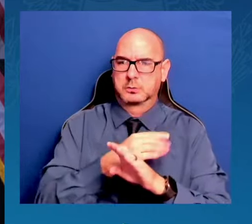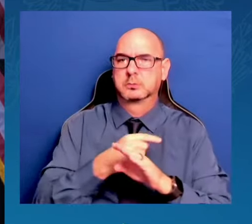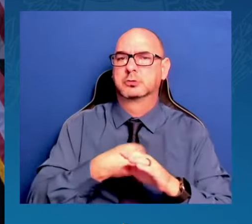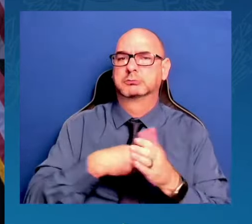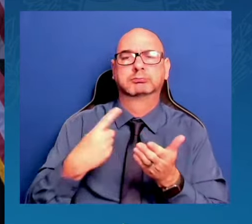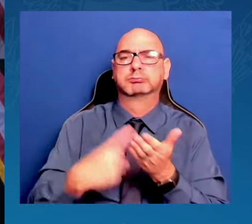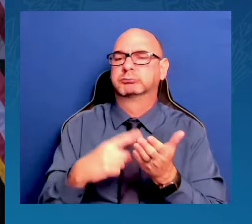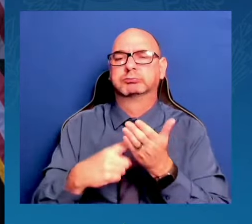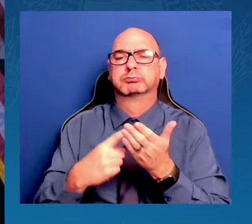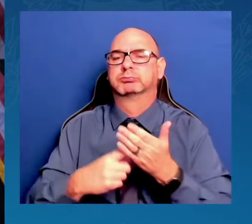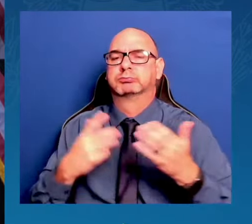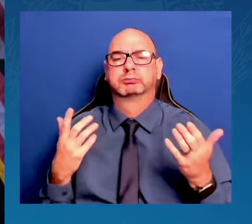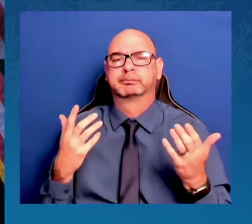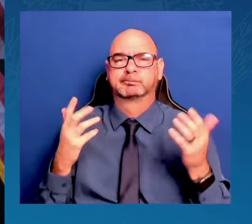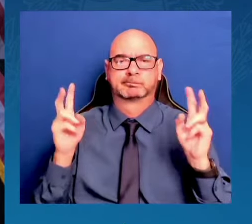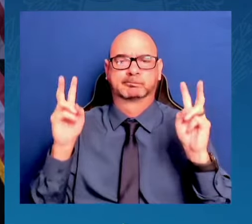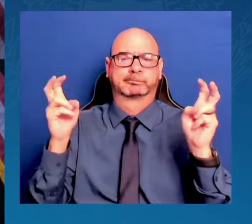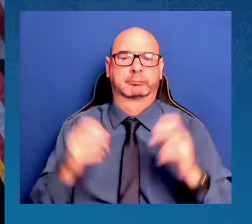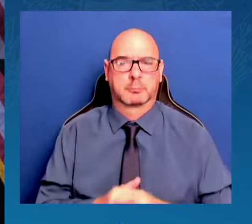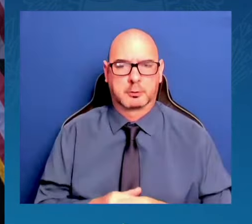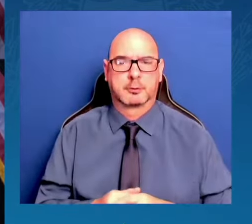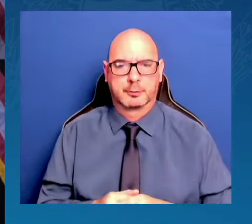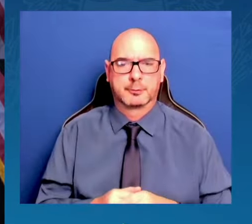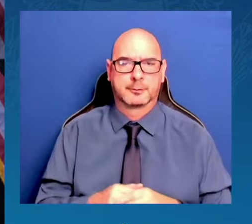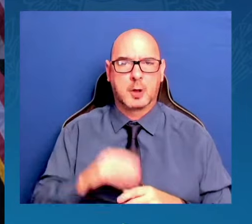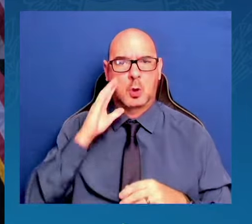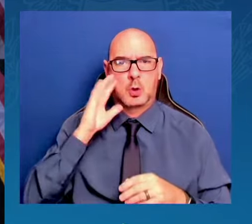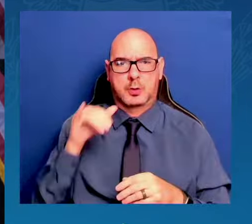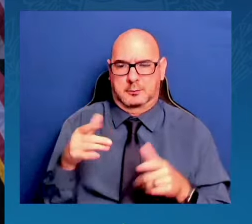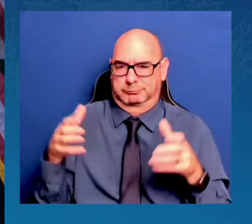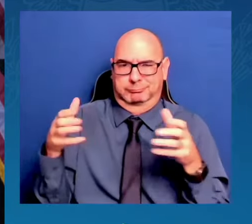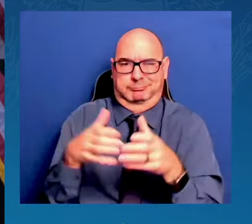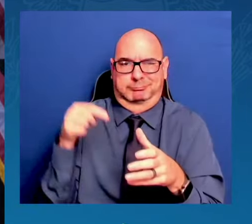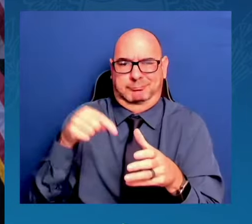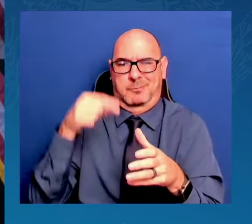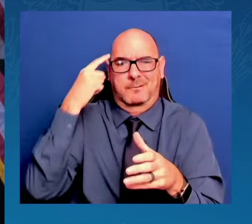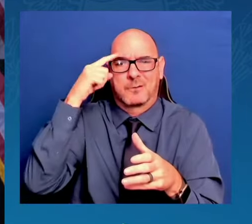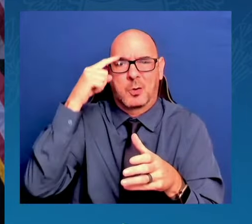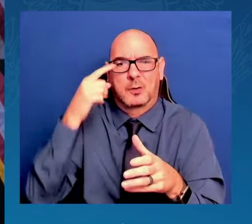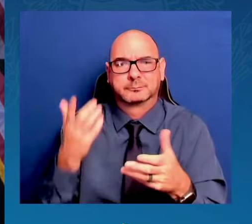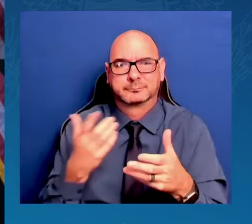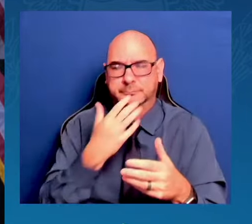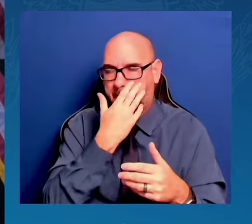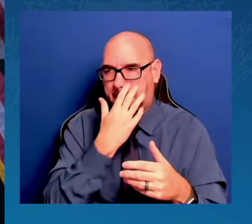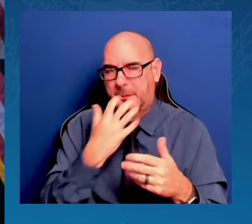I do want to address the tragedy of what happened in my state, in Monterey Park, California.